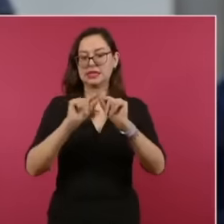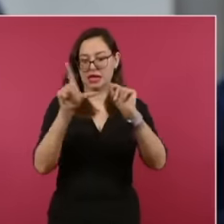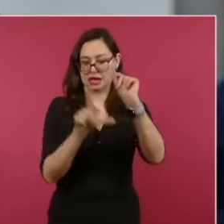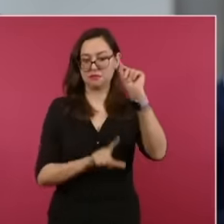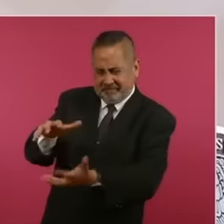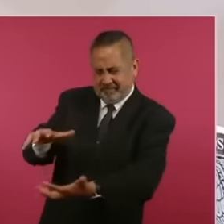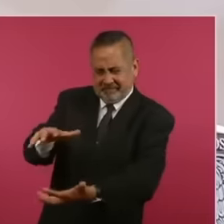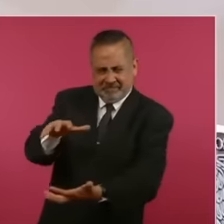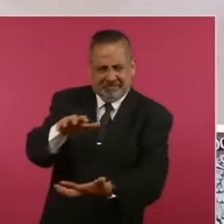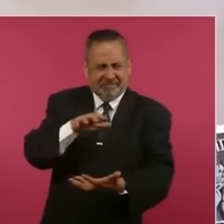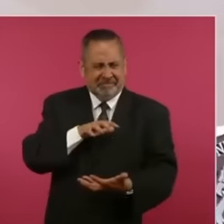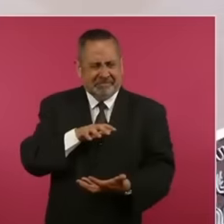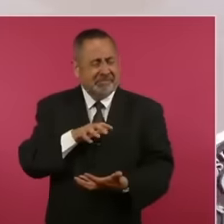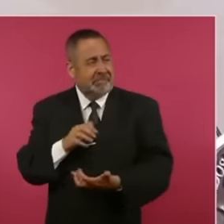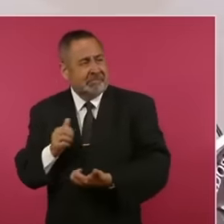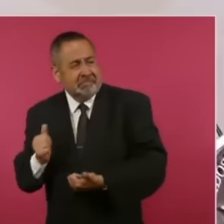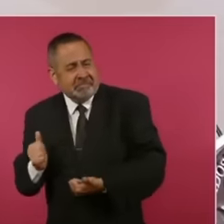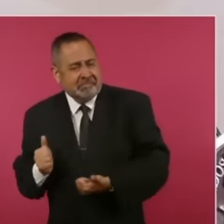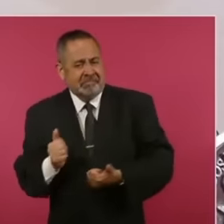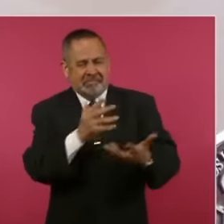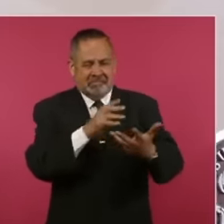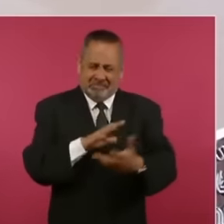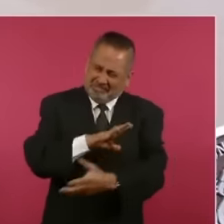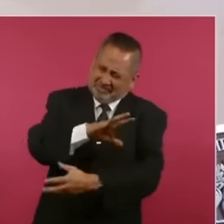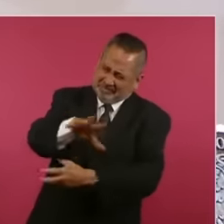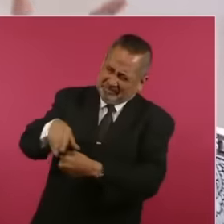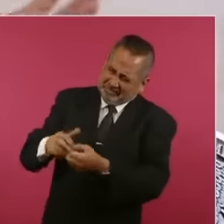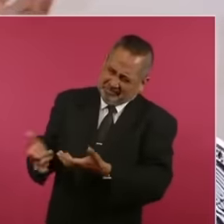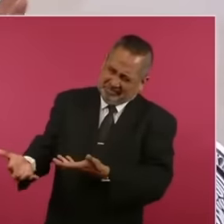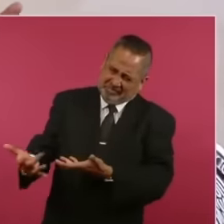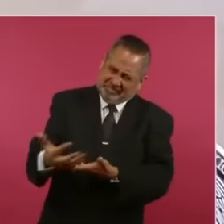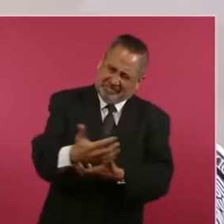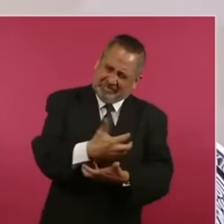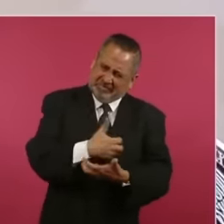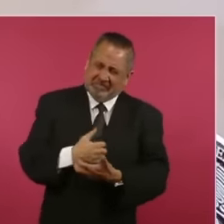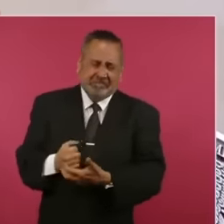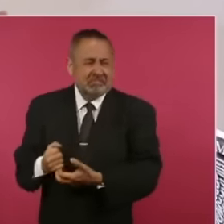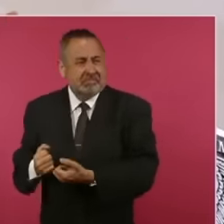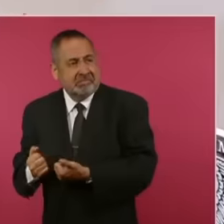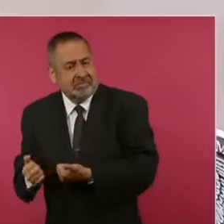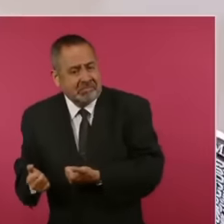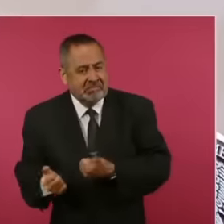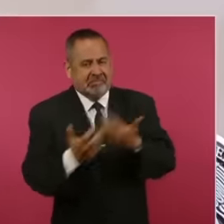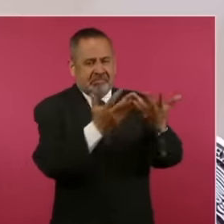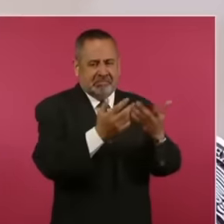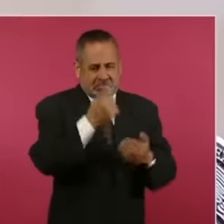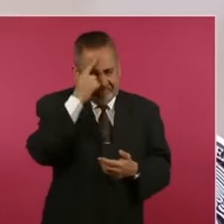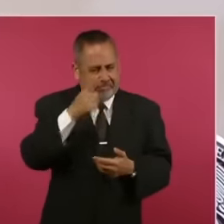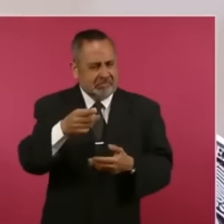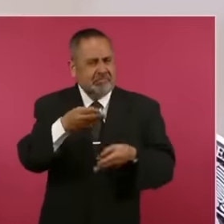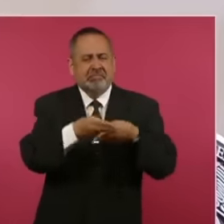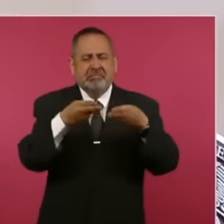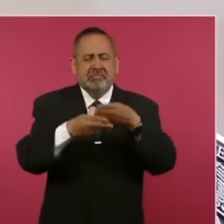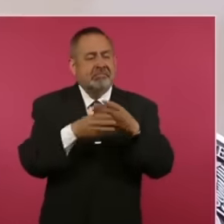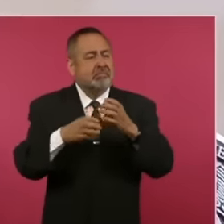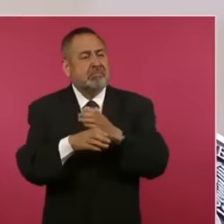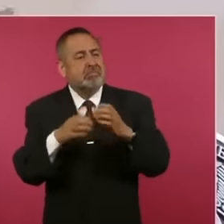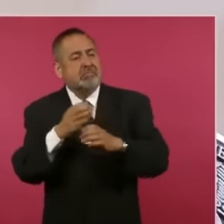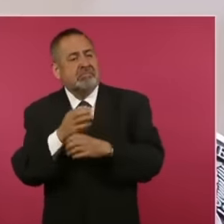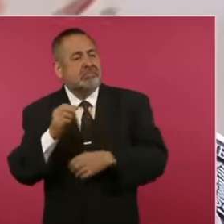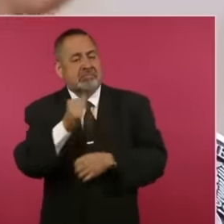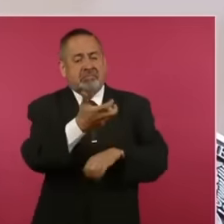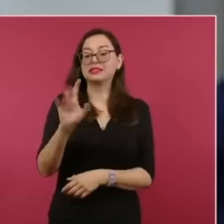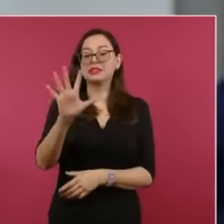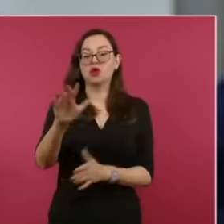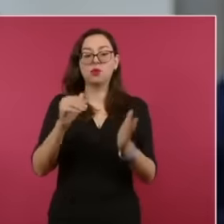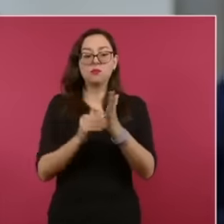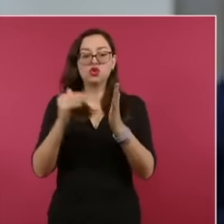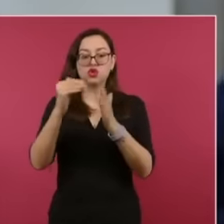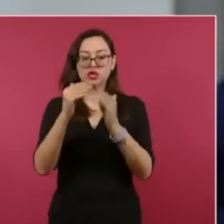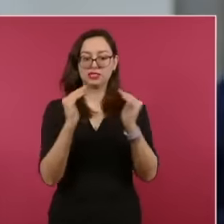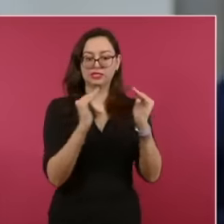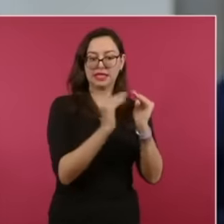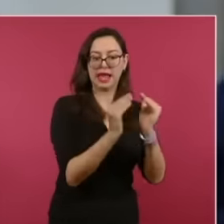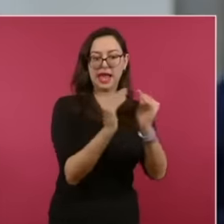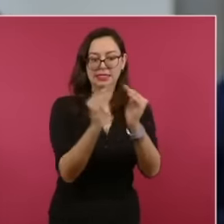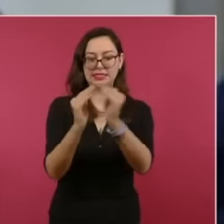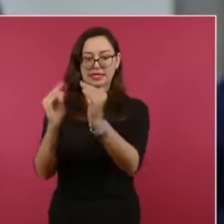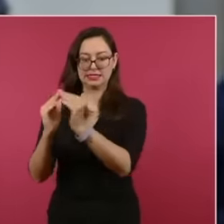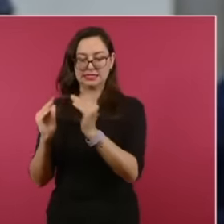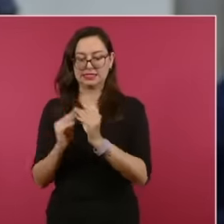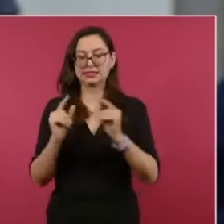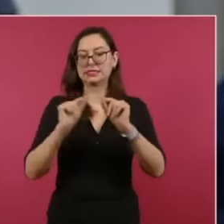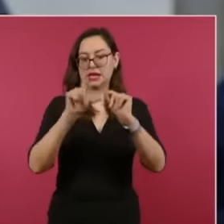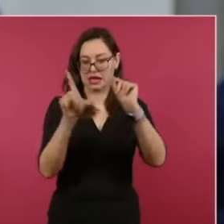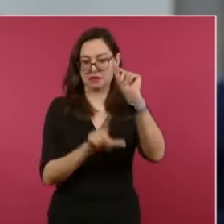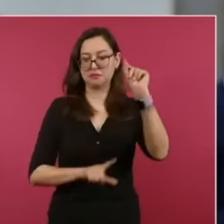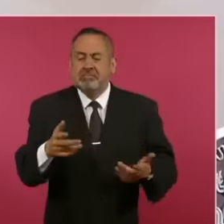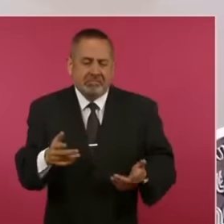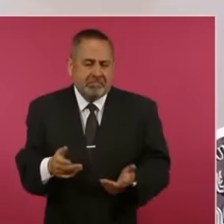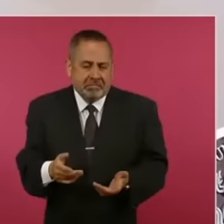they use that entire surface as a bank of material and they take all that material by